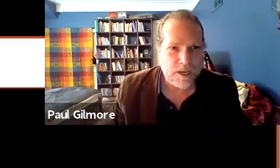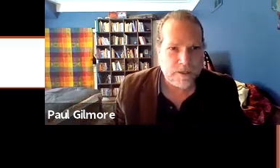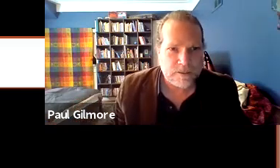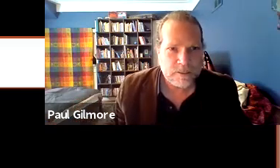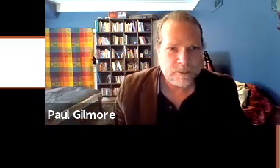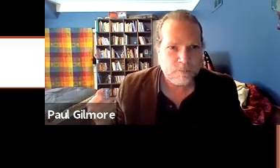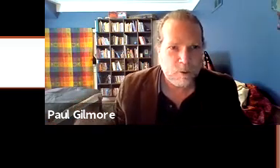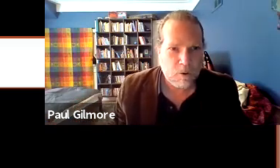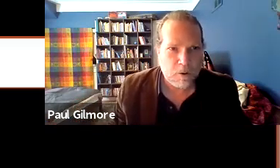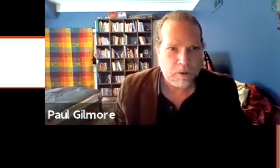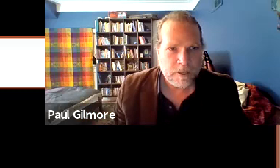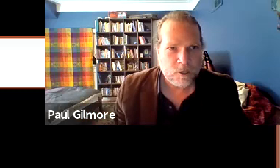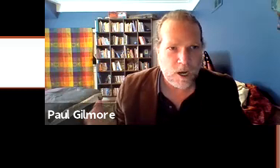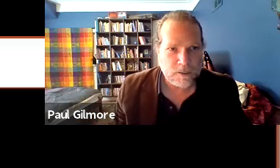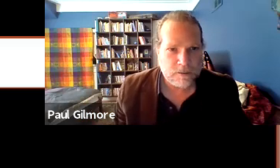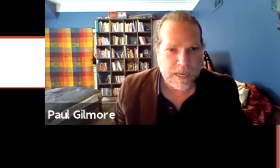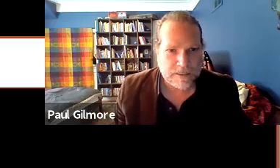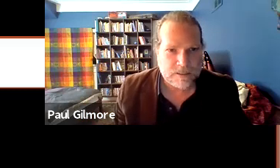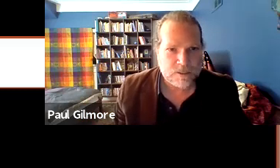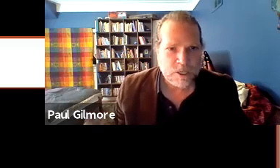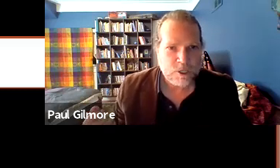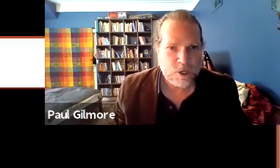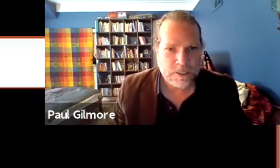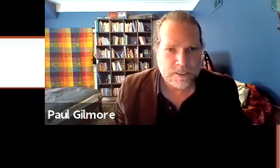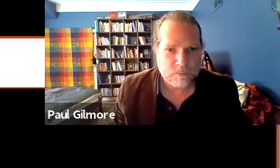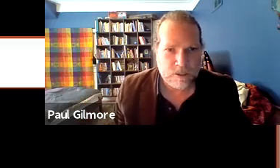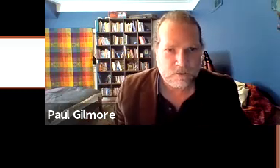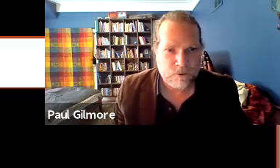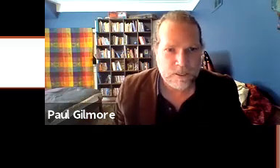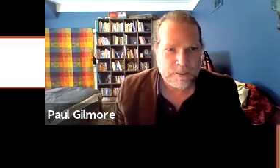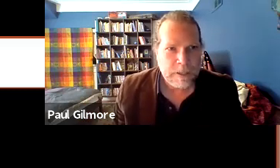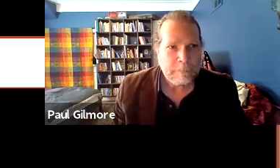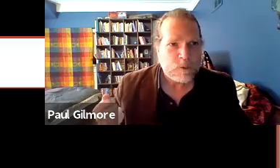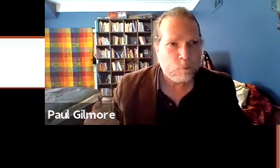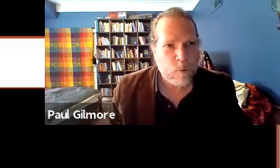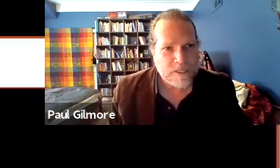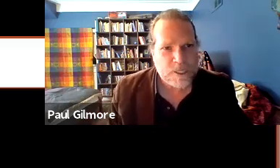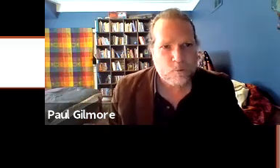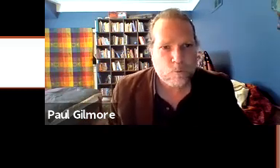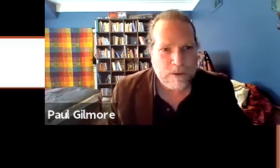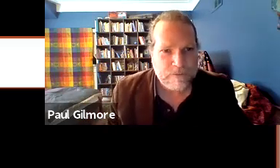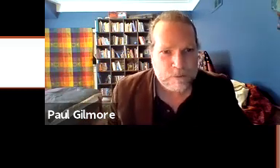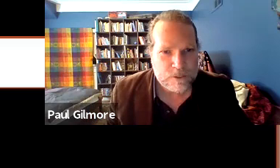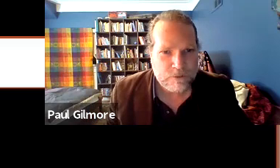tired, your poor, your huddled masses yearning to breathe free. The wretched refuse